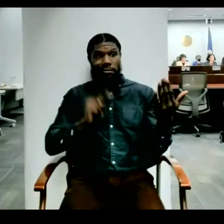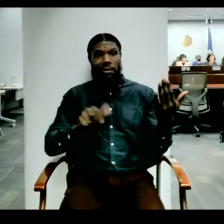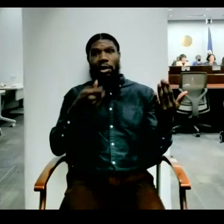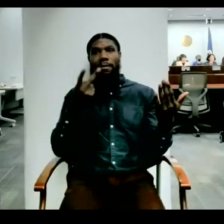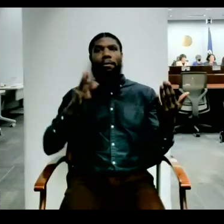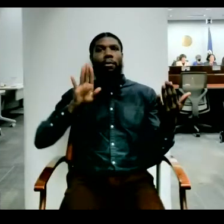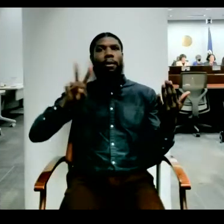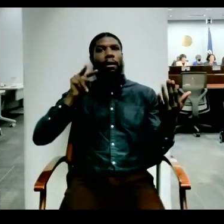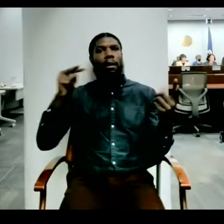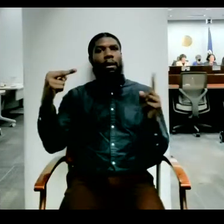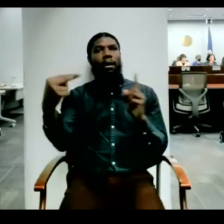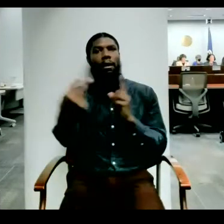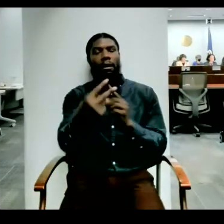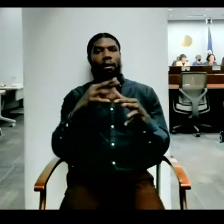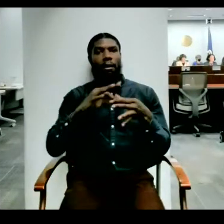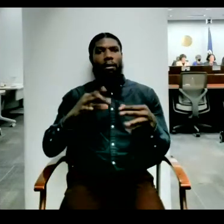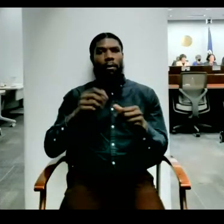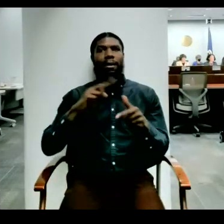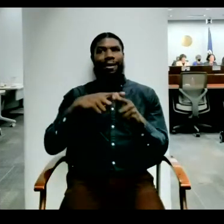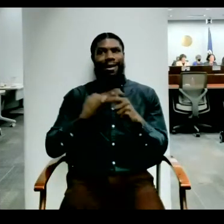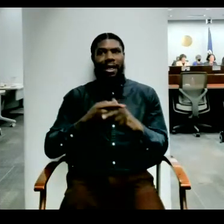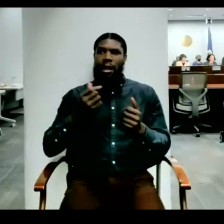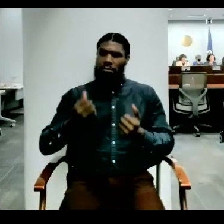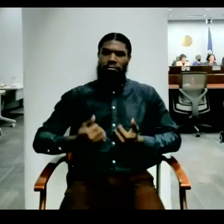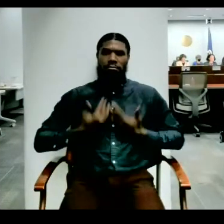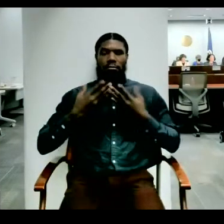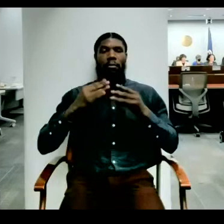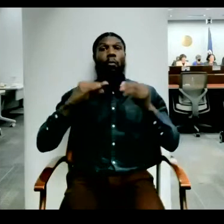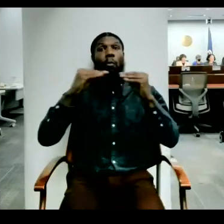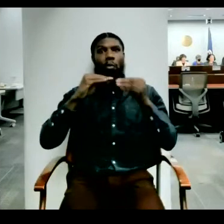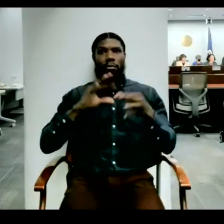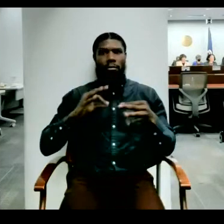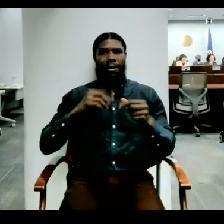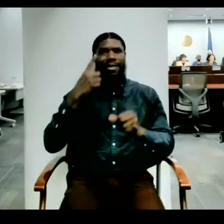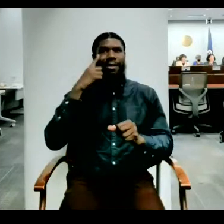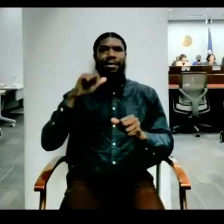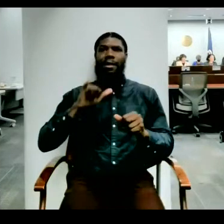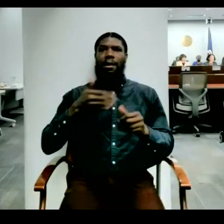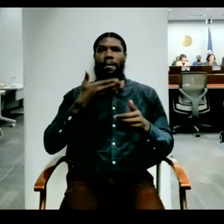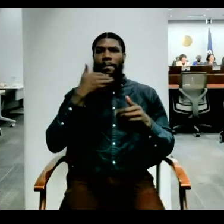Again, so I do think this would be the most robust method of ensuring a centralized